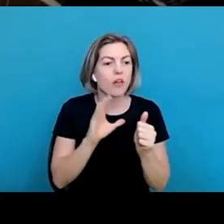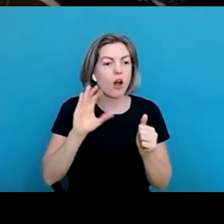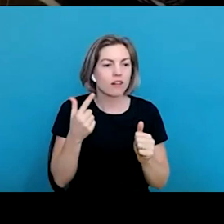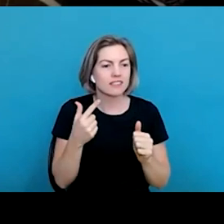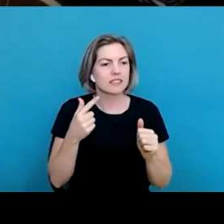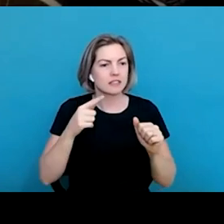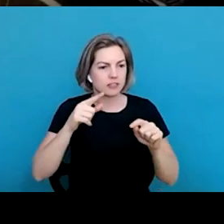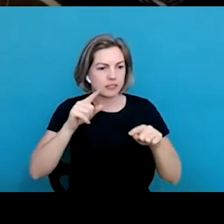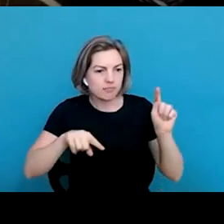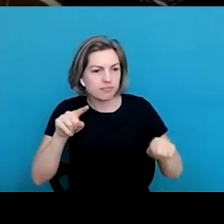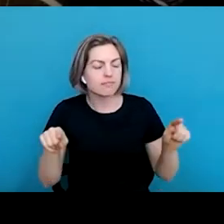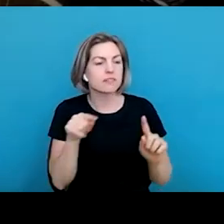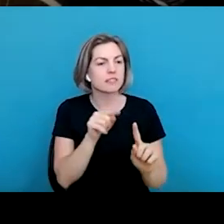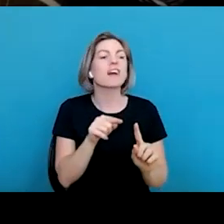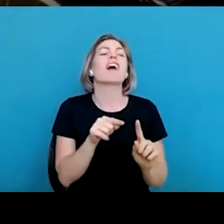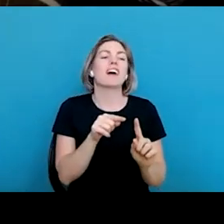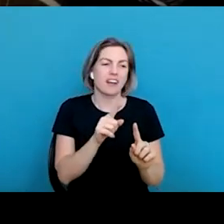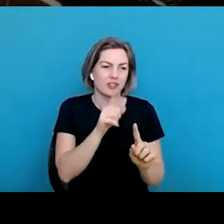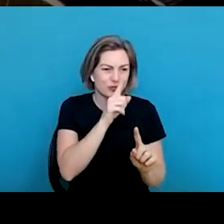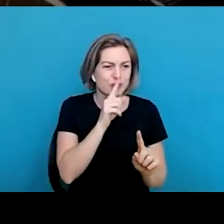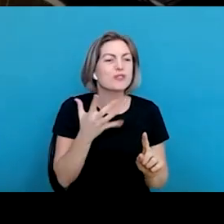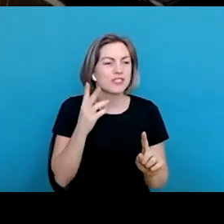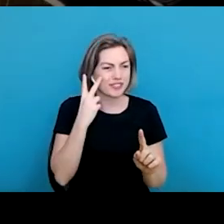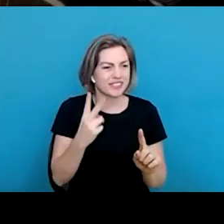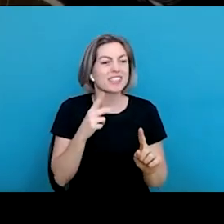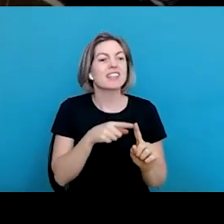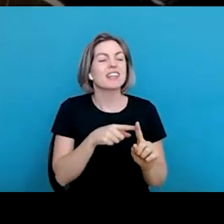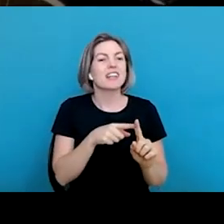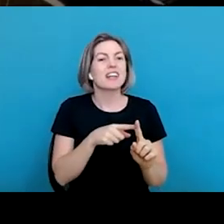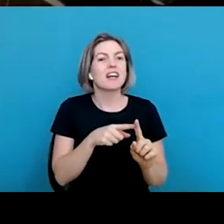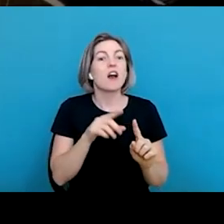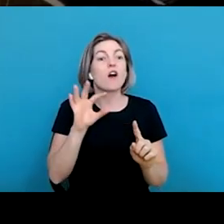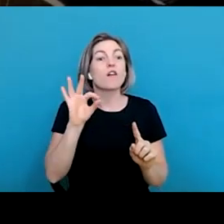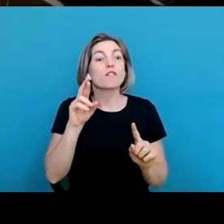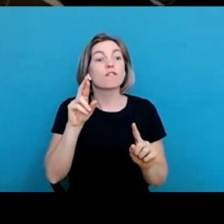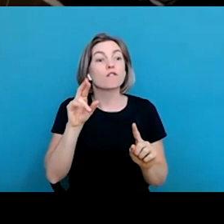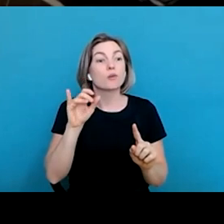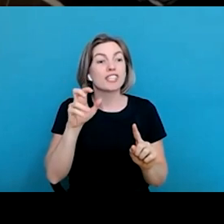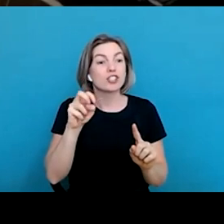We are seeing this as well in terms of layering levels of friction so that people can choose